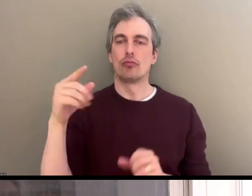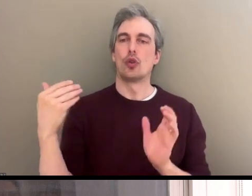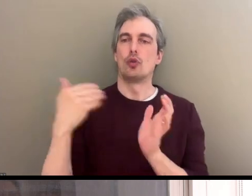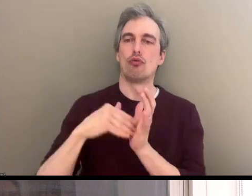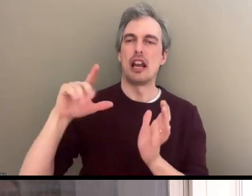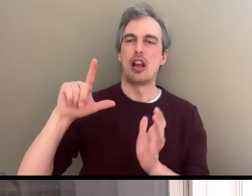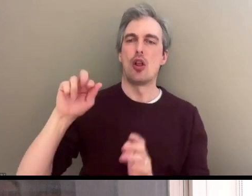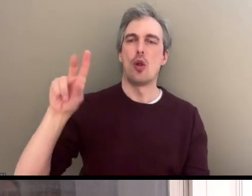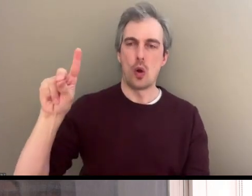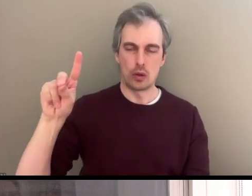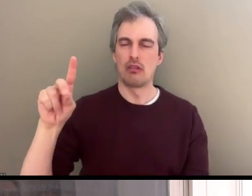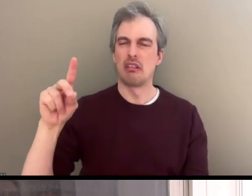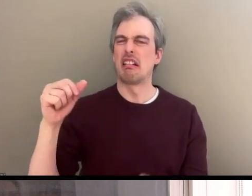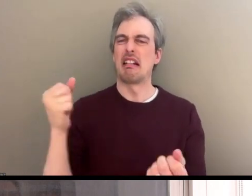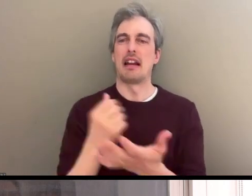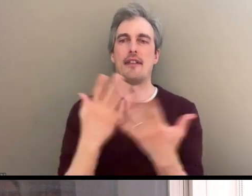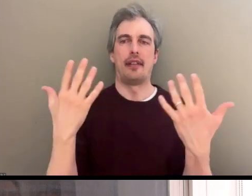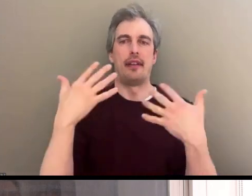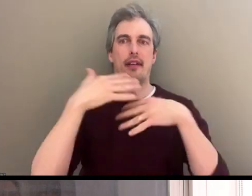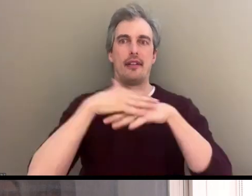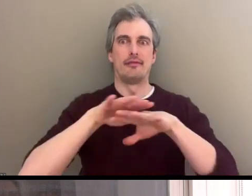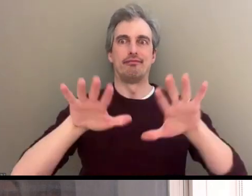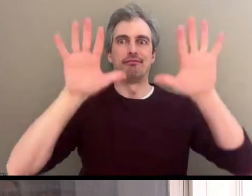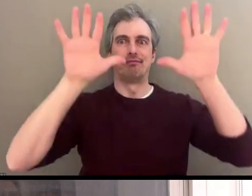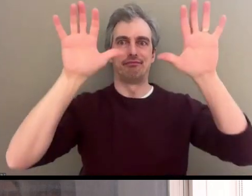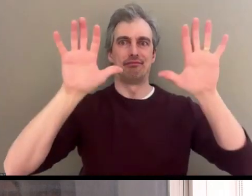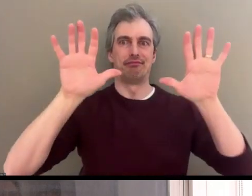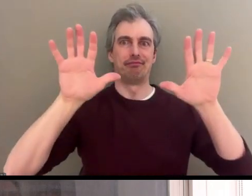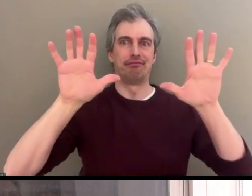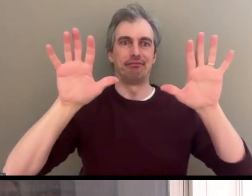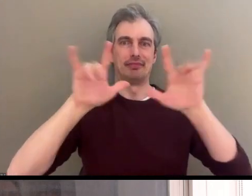So on the screen, other than the Google Chrome logo, the other logos